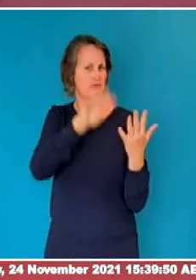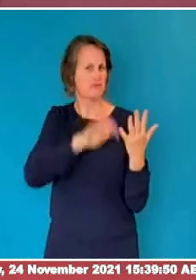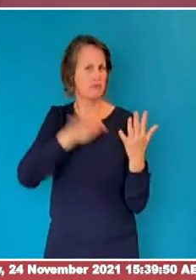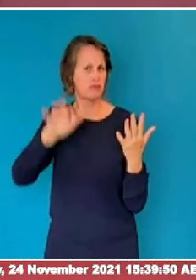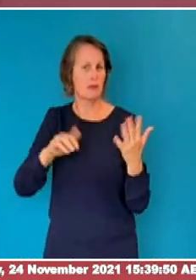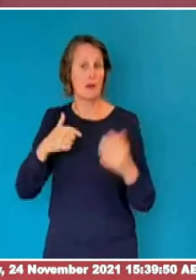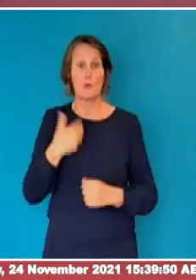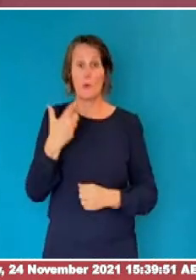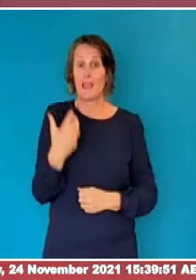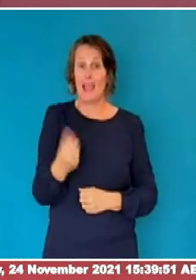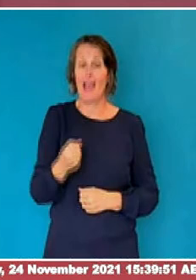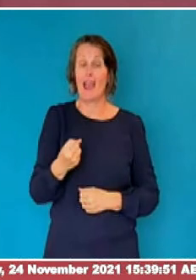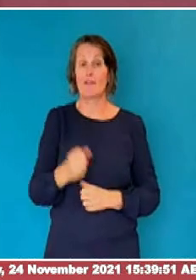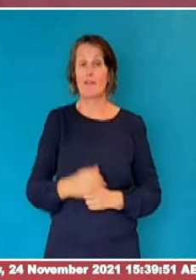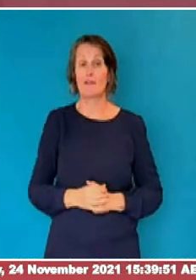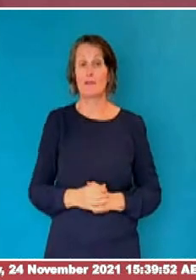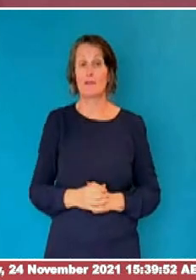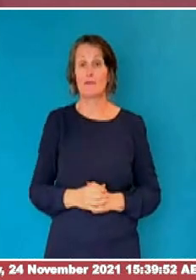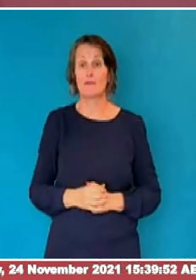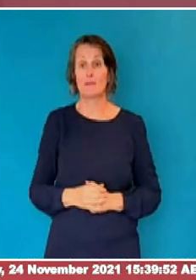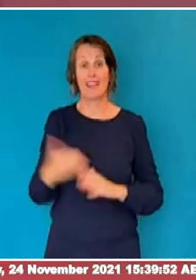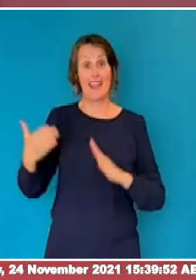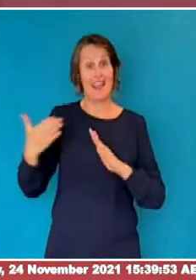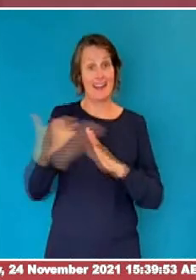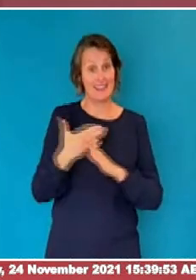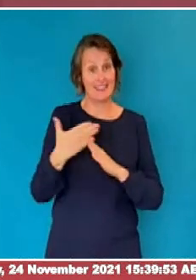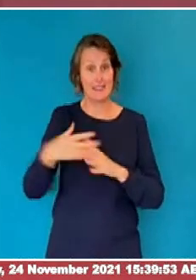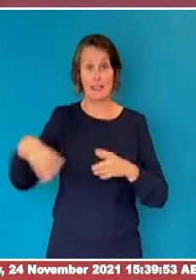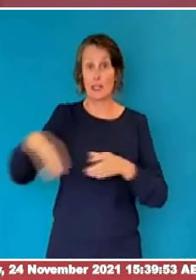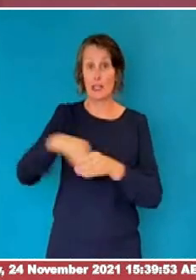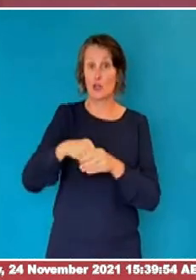Accessibility and Inclusion Plan from 2015.